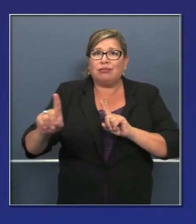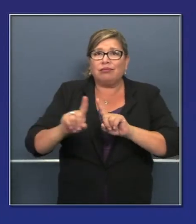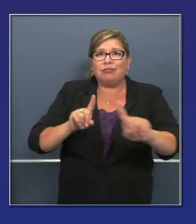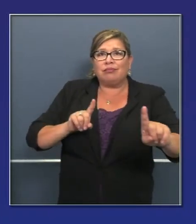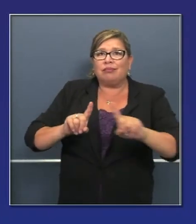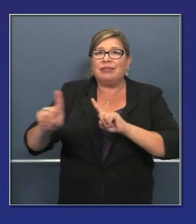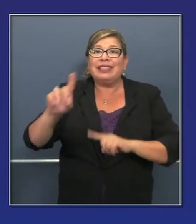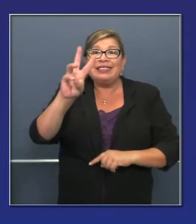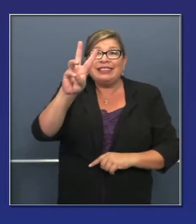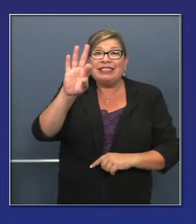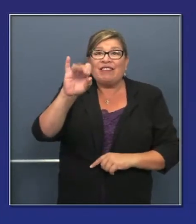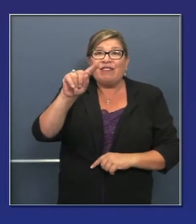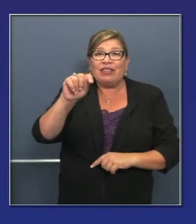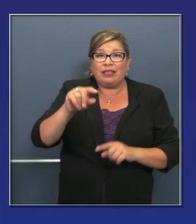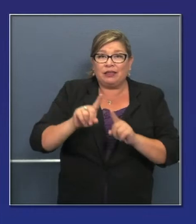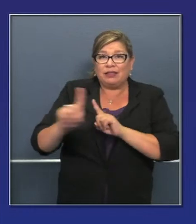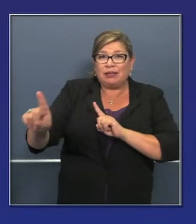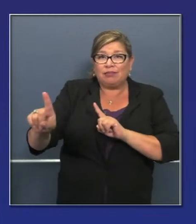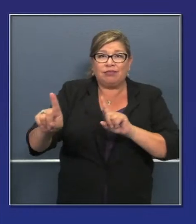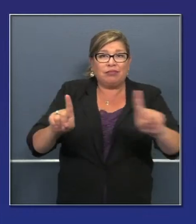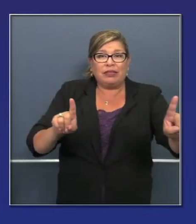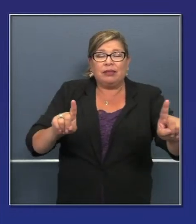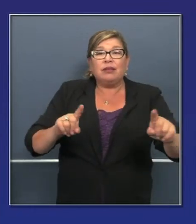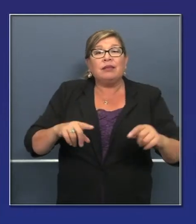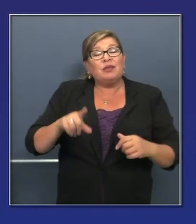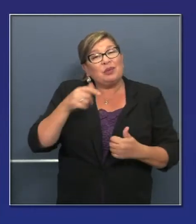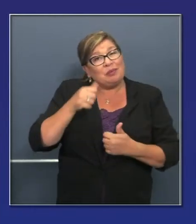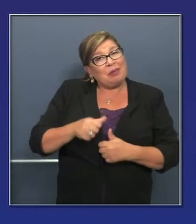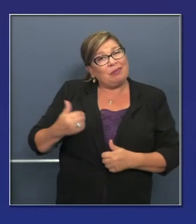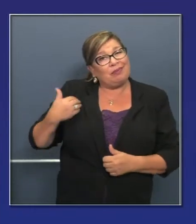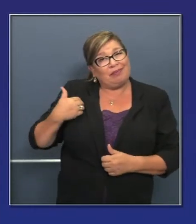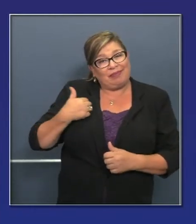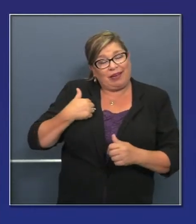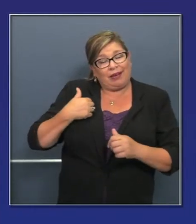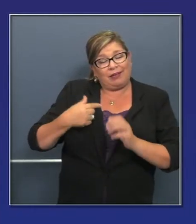remember a couple days ago I talked about the fact that if you sneeze droplets can go as far